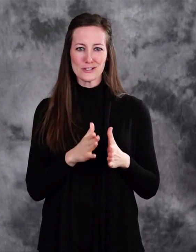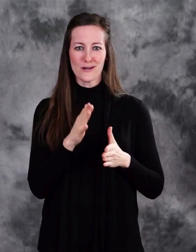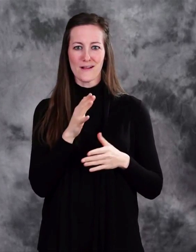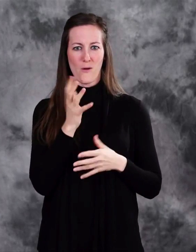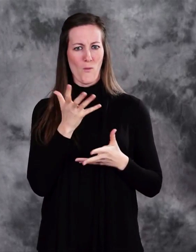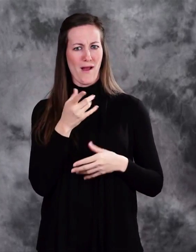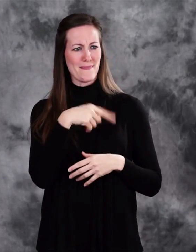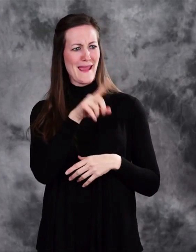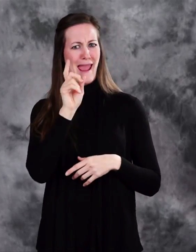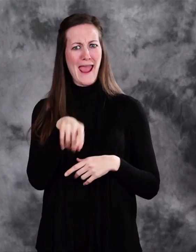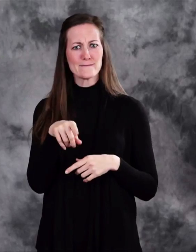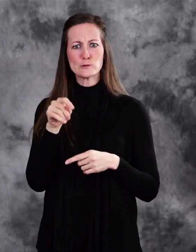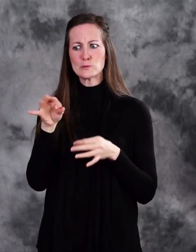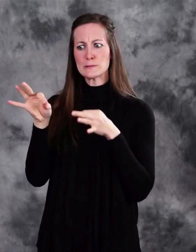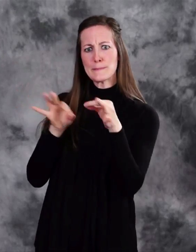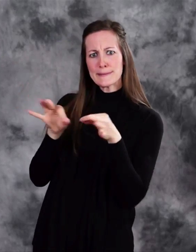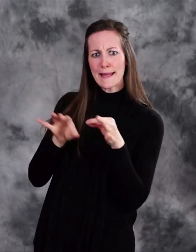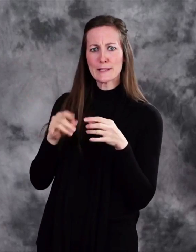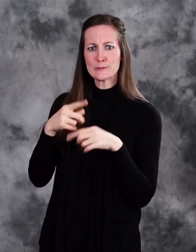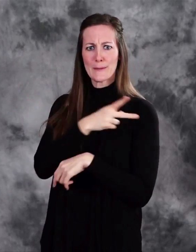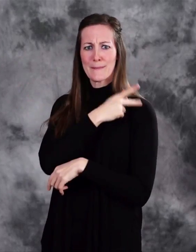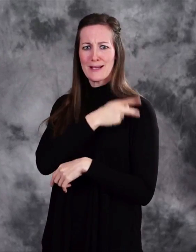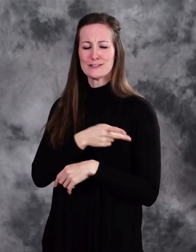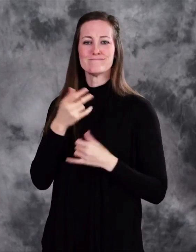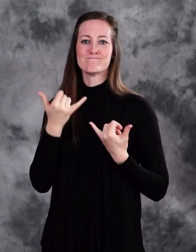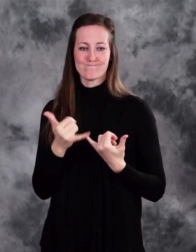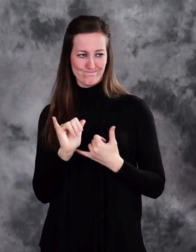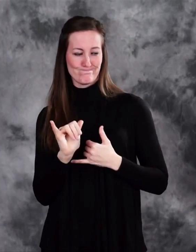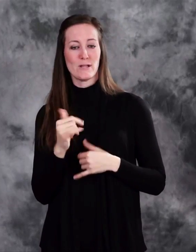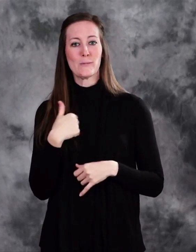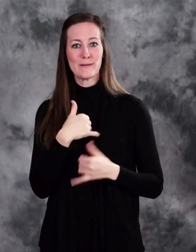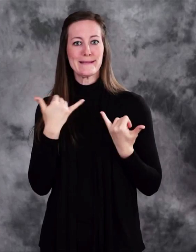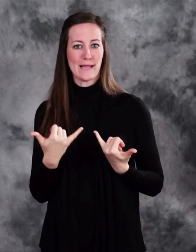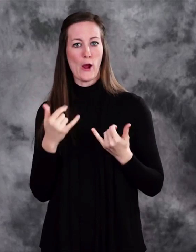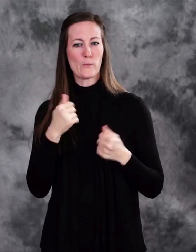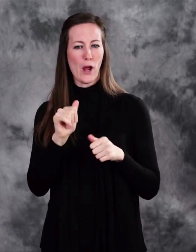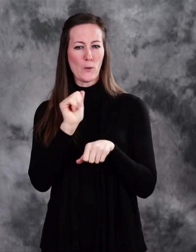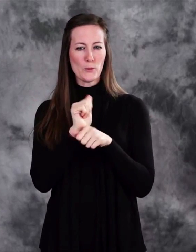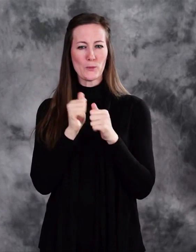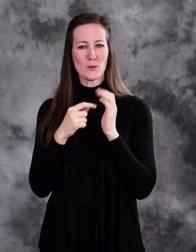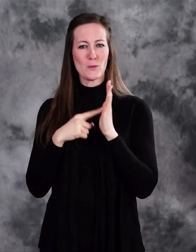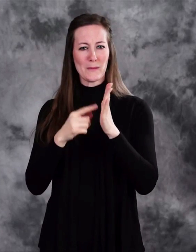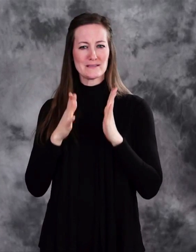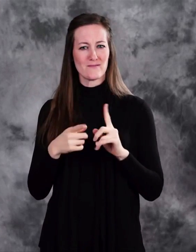what they have to explain to patients. Now we are working with representatives